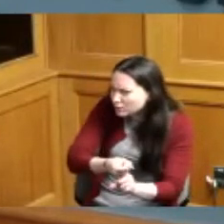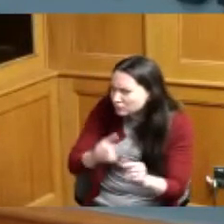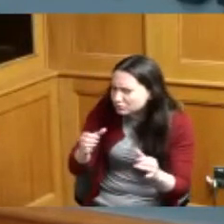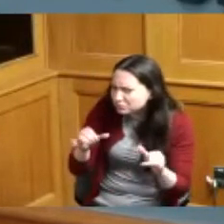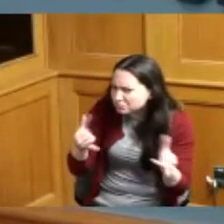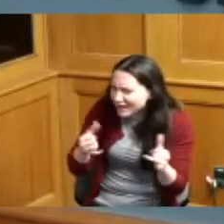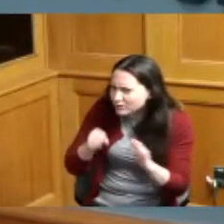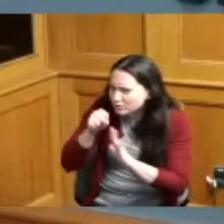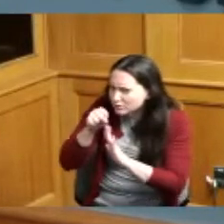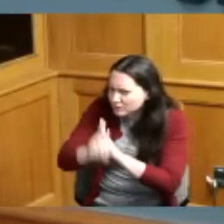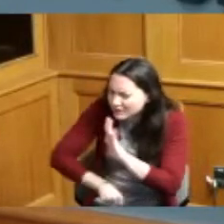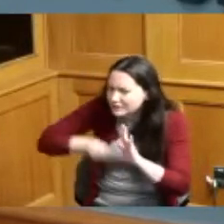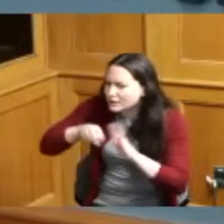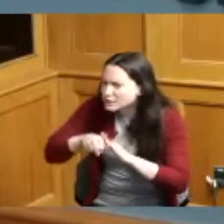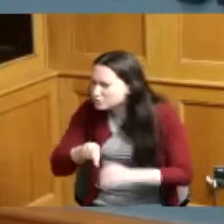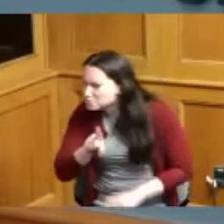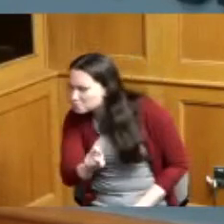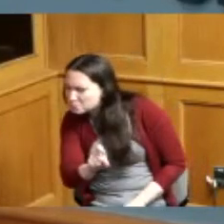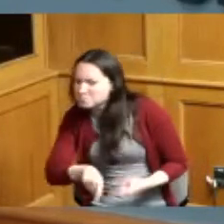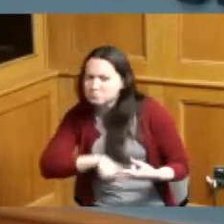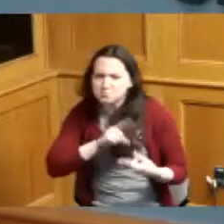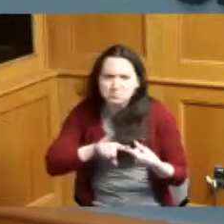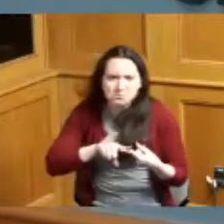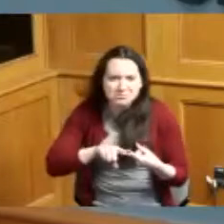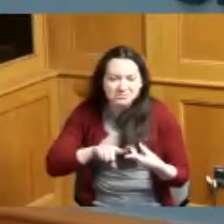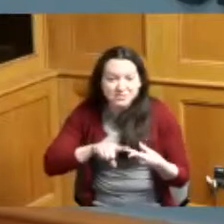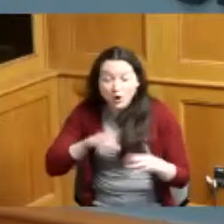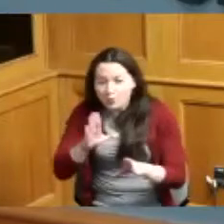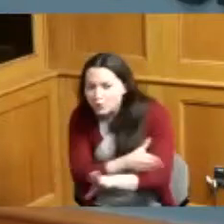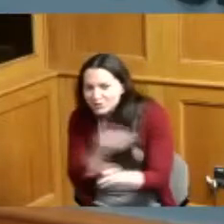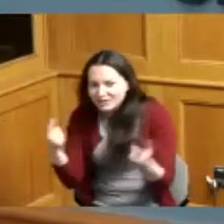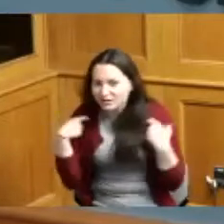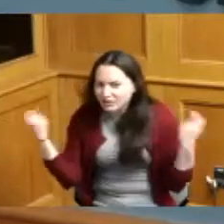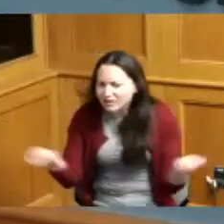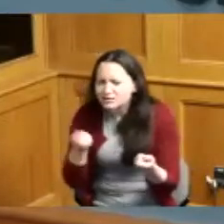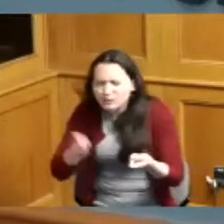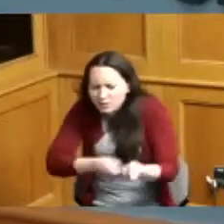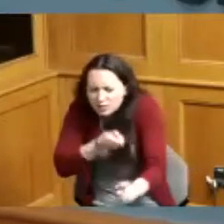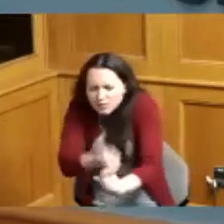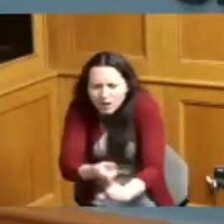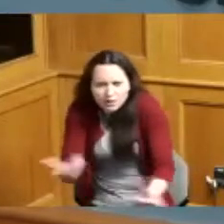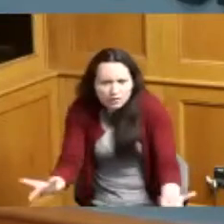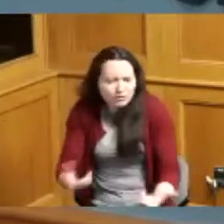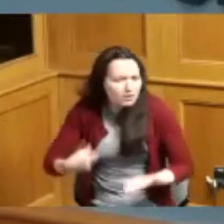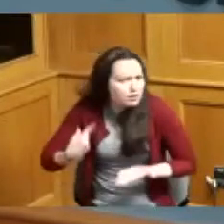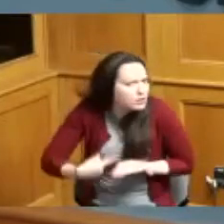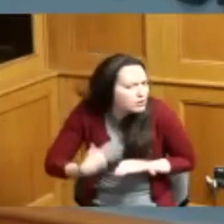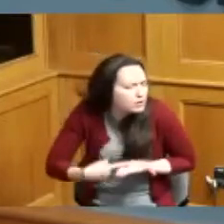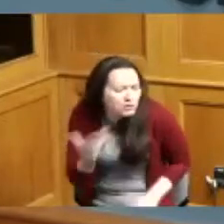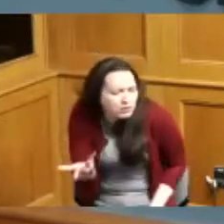season will it impact the music festival what do we what are we talking about so first of all